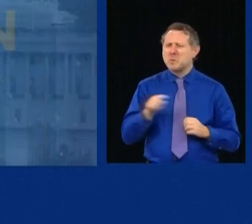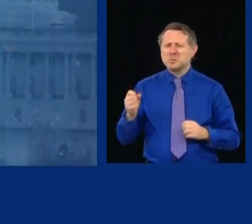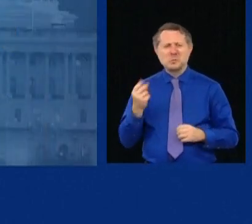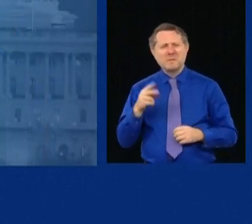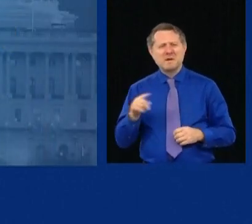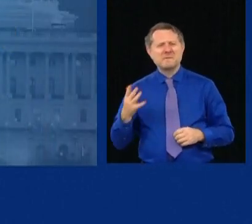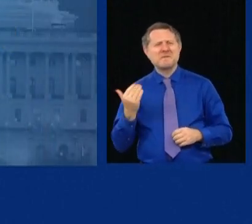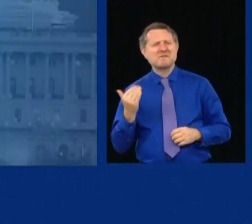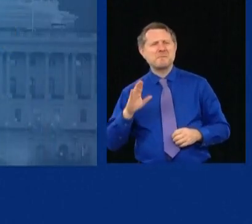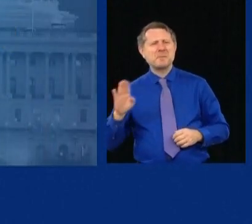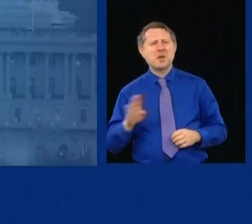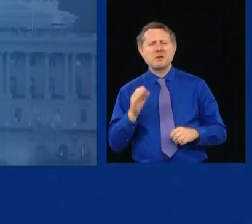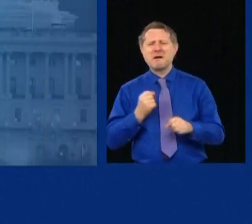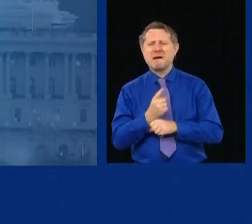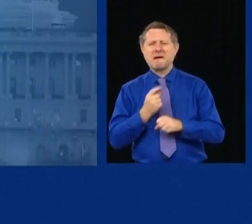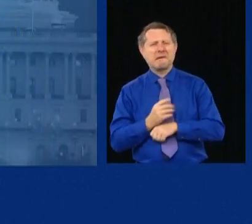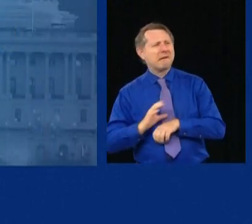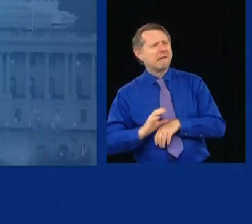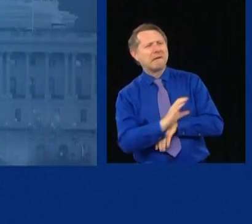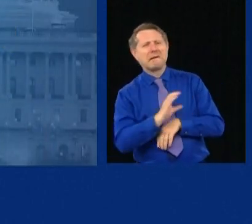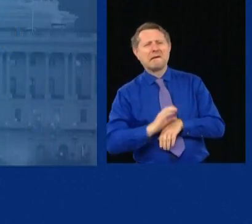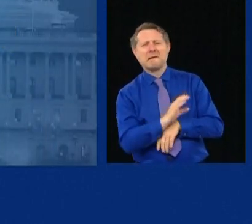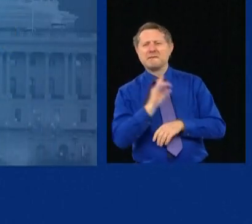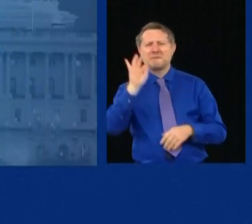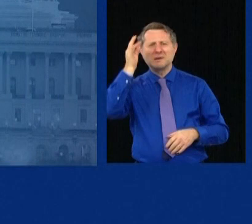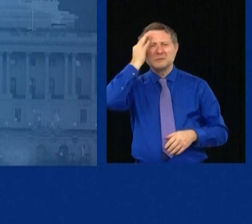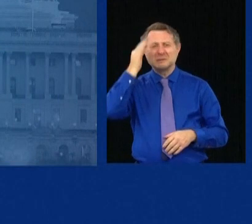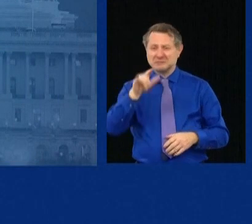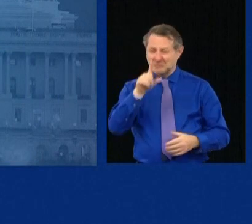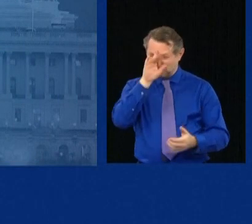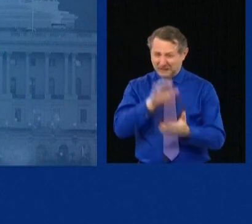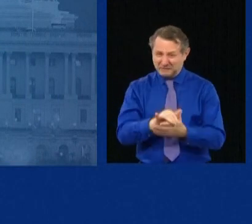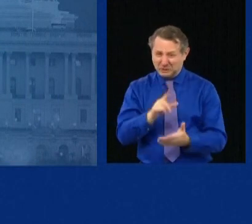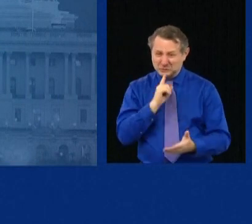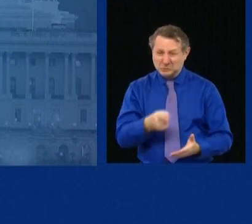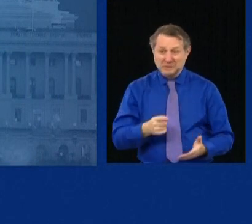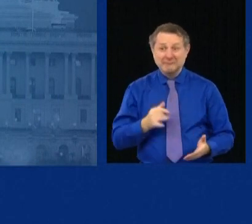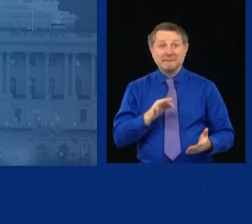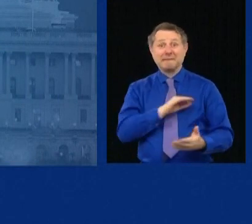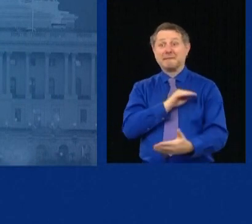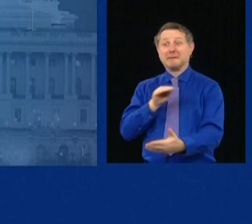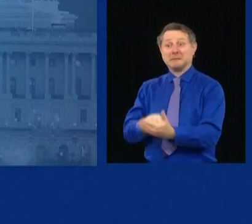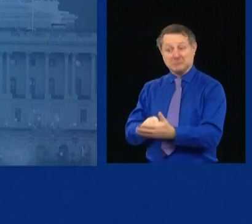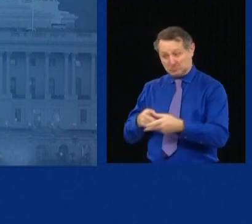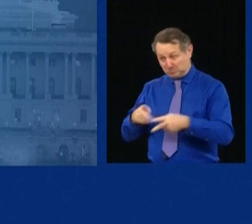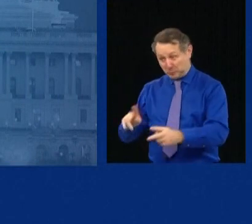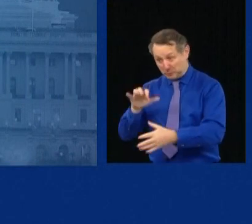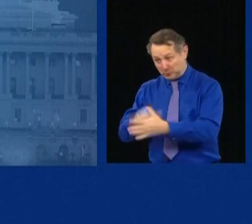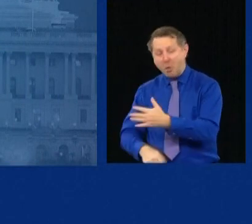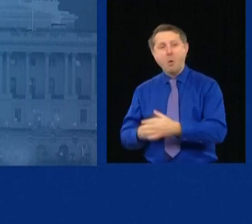YORK STATE. WE NOW PAY 12 TO 15 BILLION DOLLARS MORE EVERY YEAR TO THE FEDERAL GOVERNMENT, BELIEVE IT